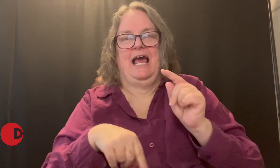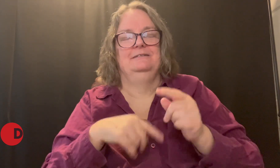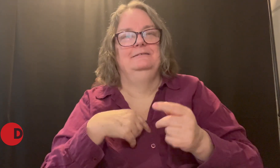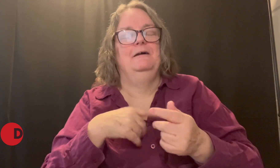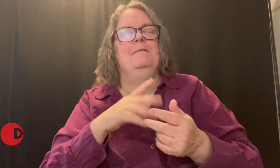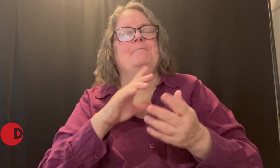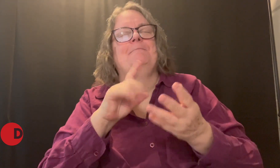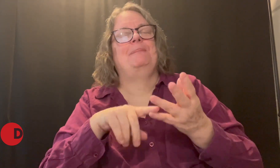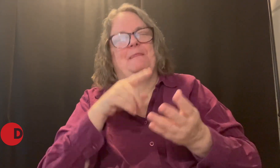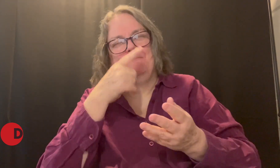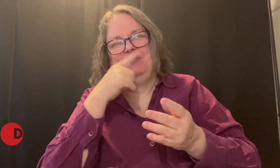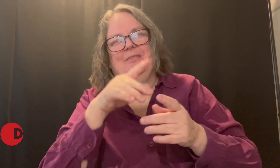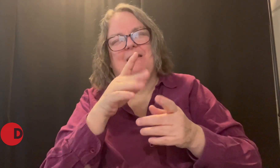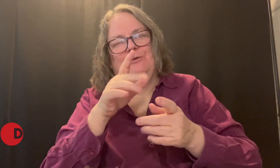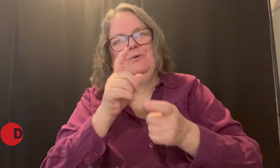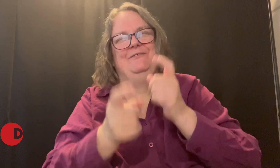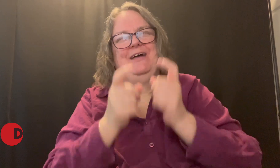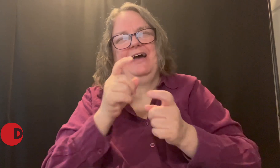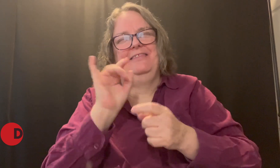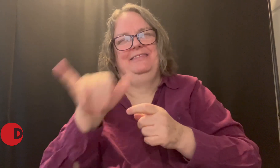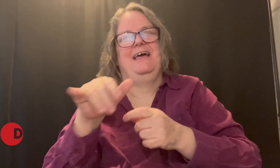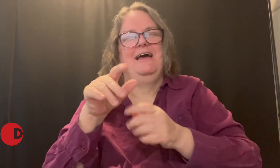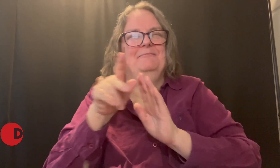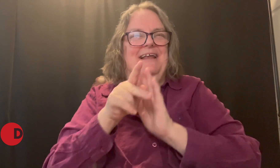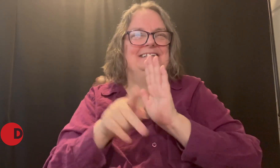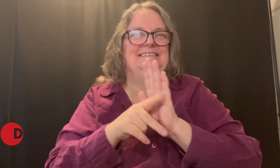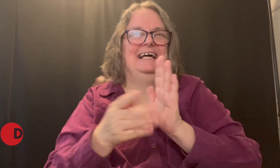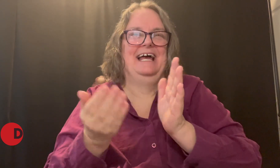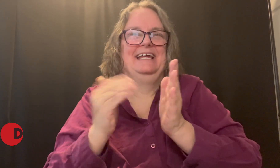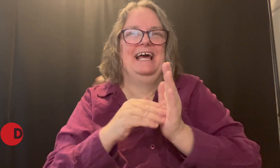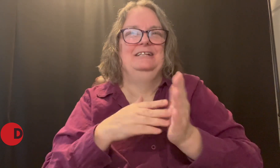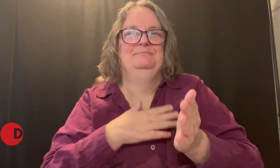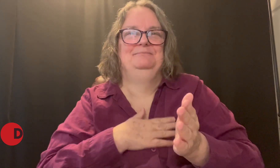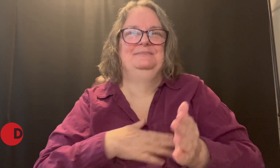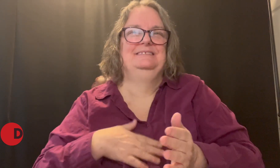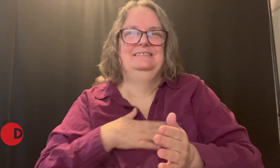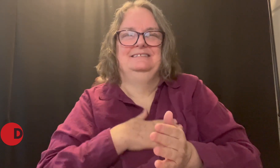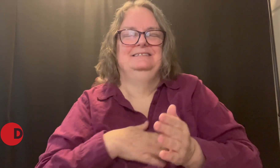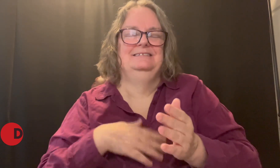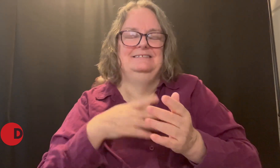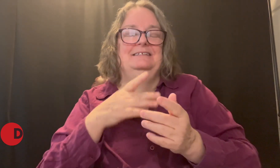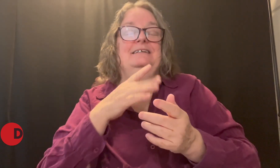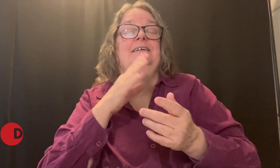She said no, she cannot. I requested they revise the policy again, please.